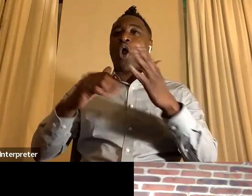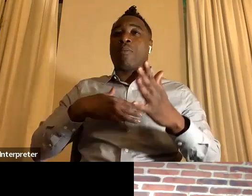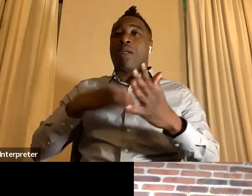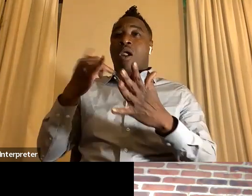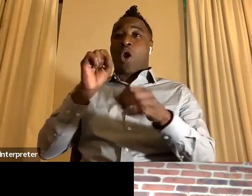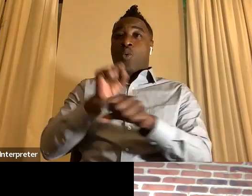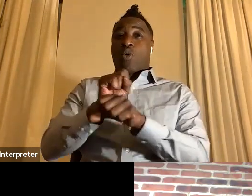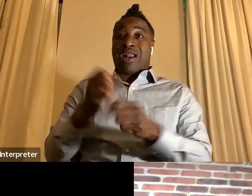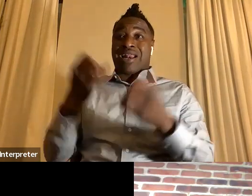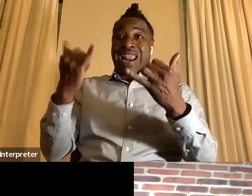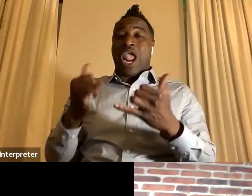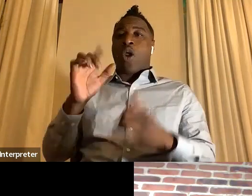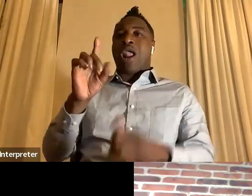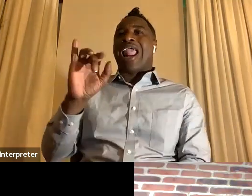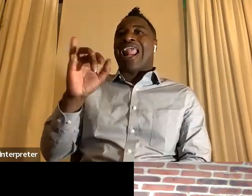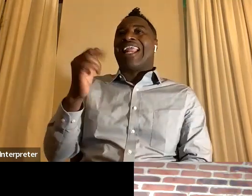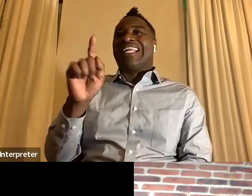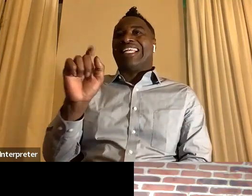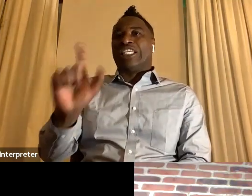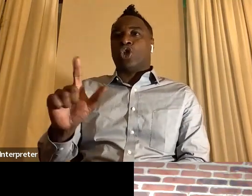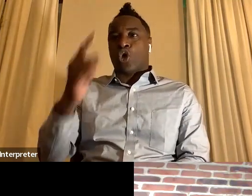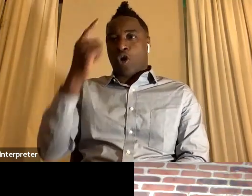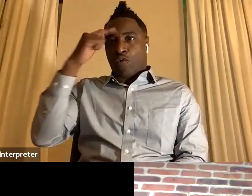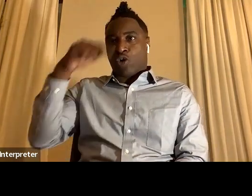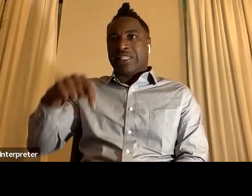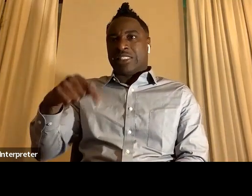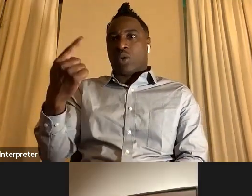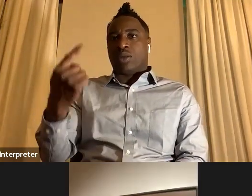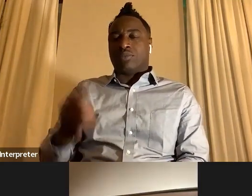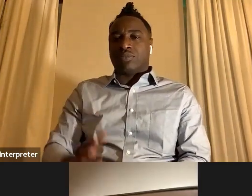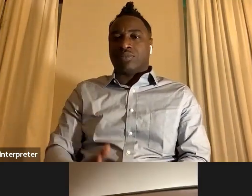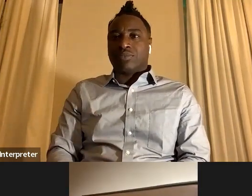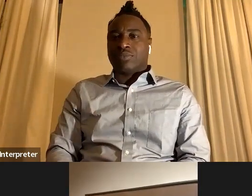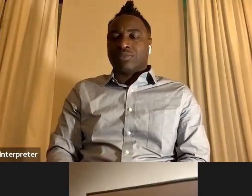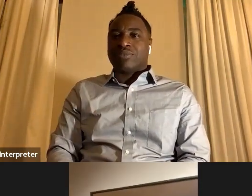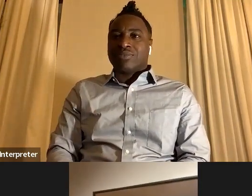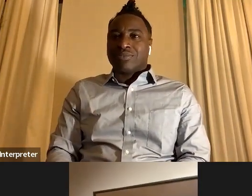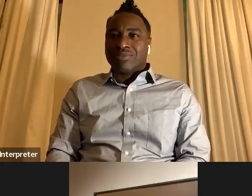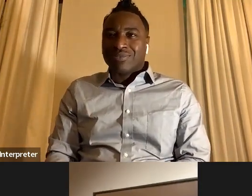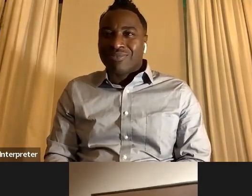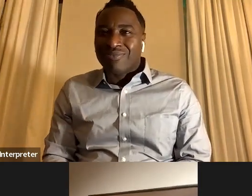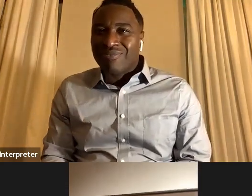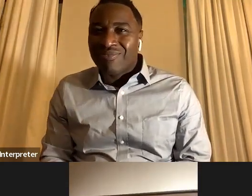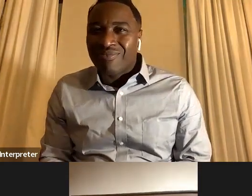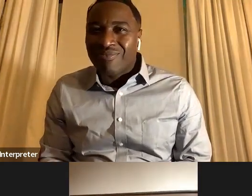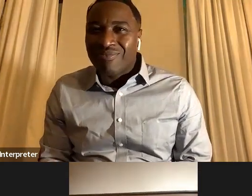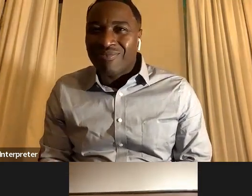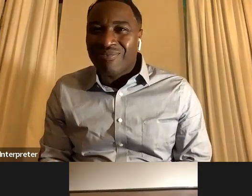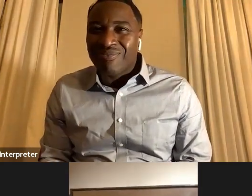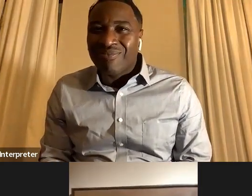And yeah, can I jump in here because. I'm going to have to go a just a few.